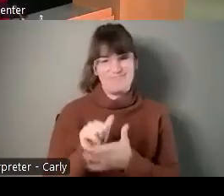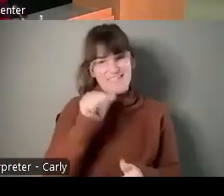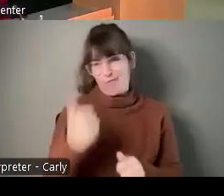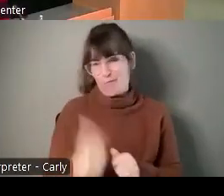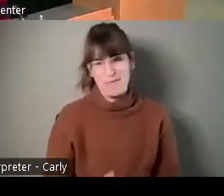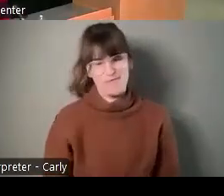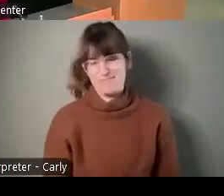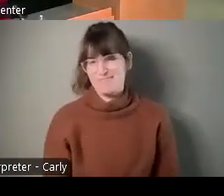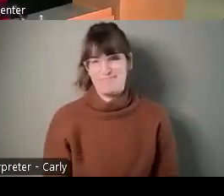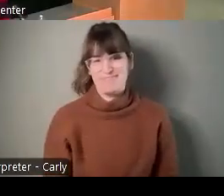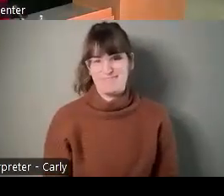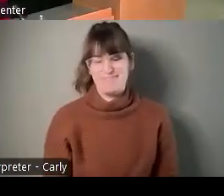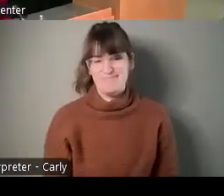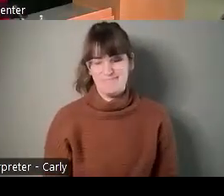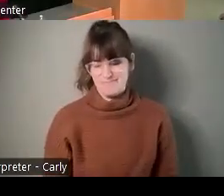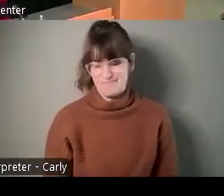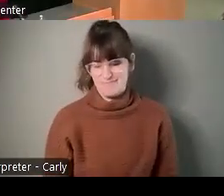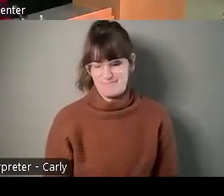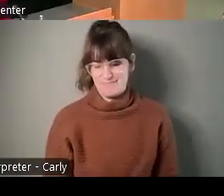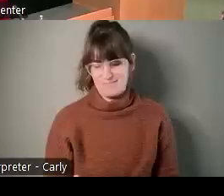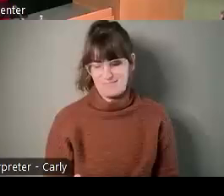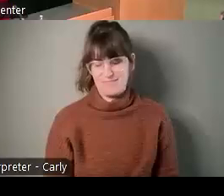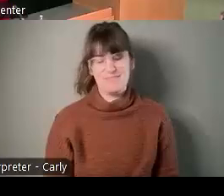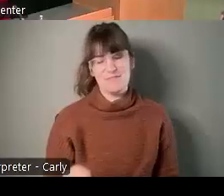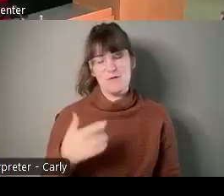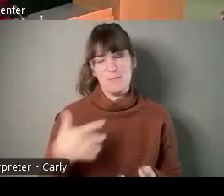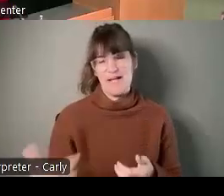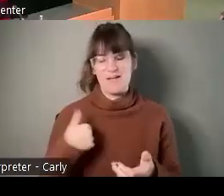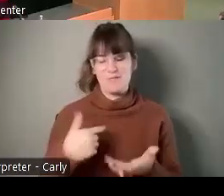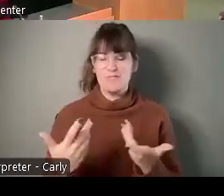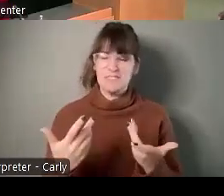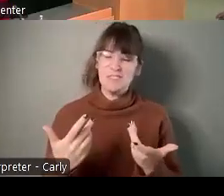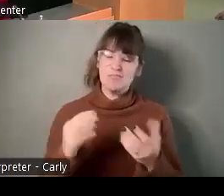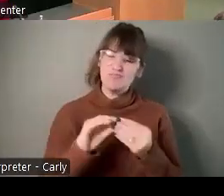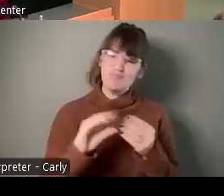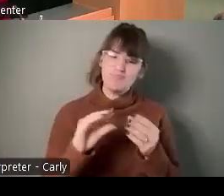so a lot of times we'll speak to aspects that we've discussed during the course of therapy or